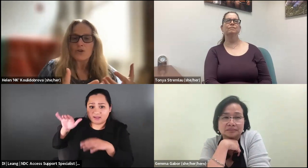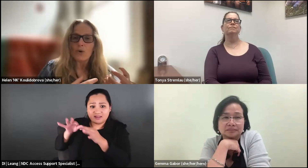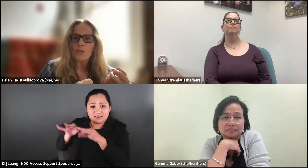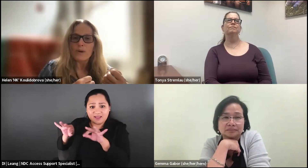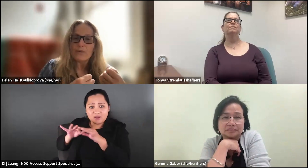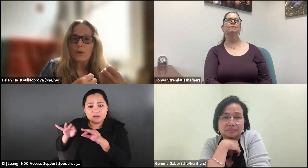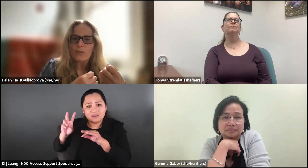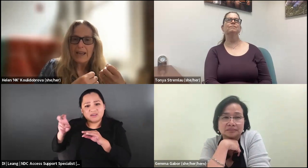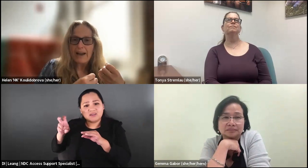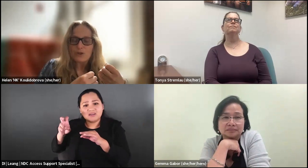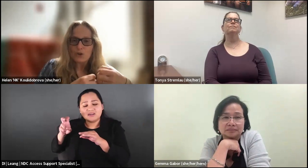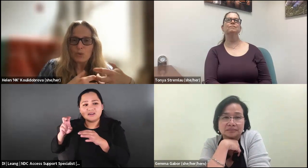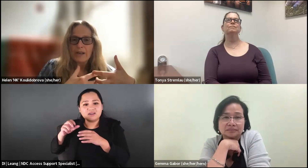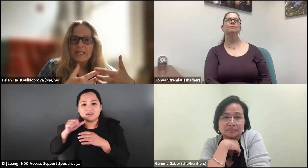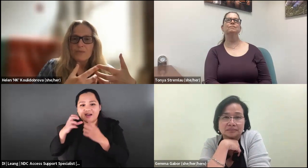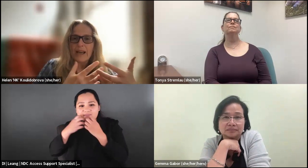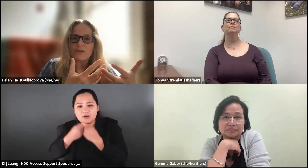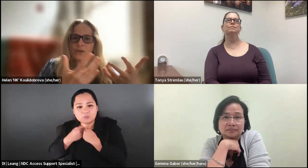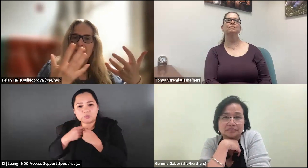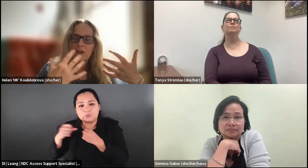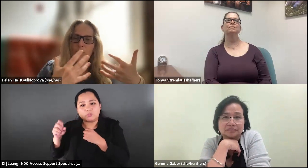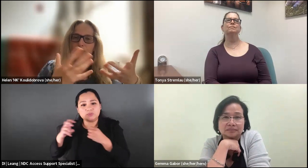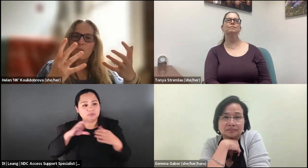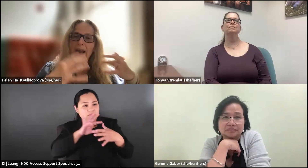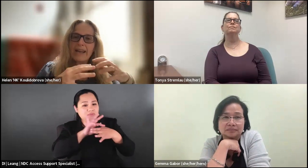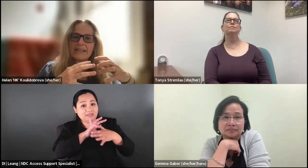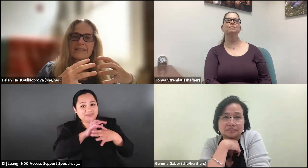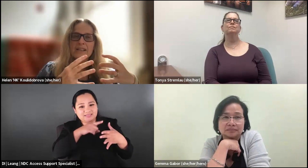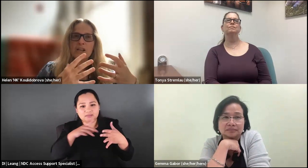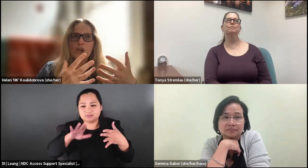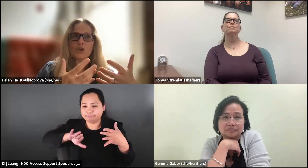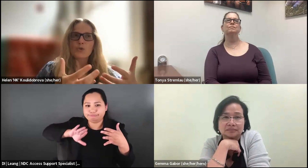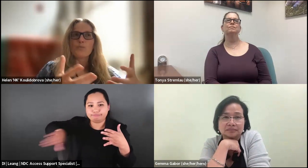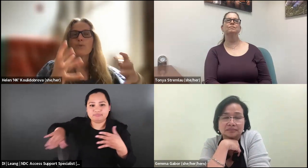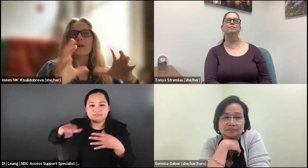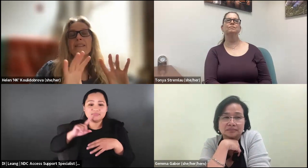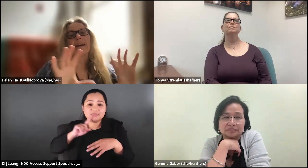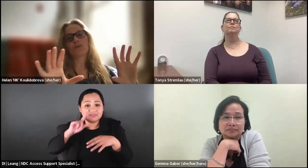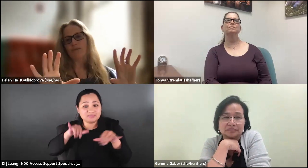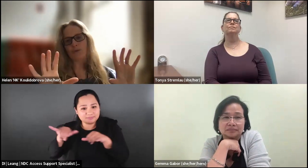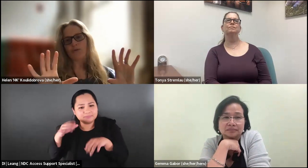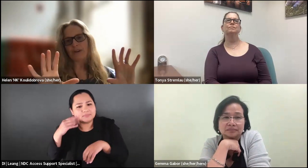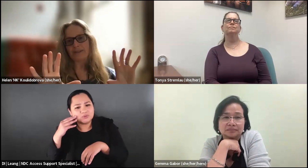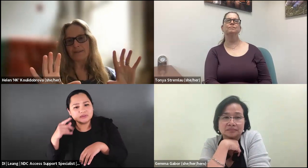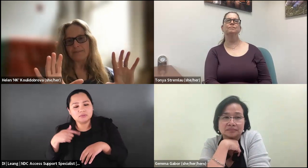And so what we have to do is we have to think of ways to bring that to the forefront.